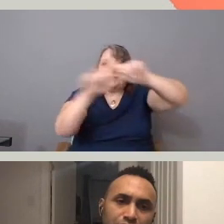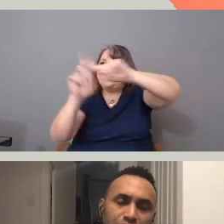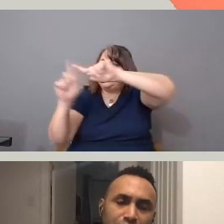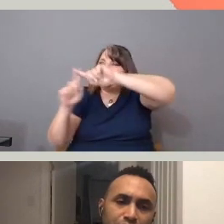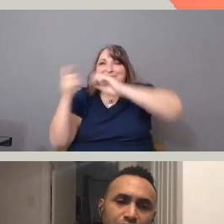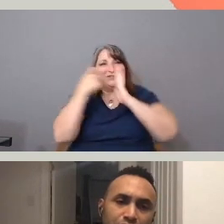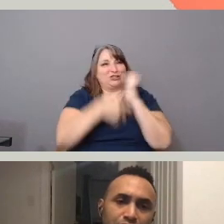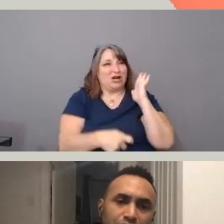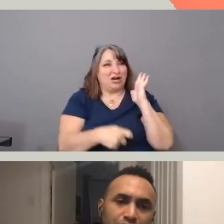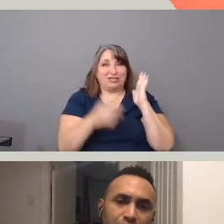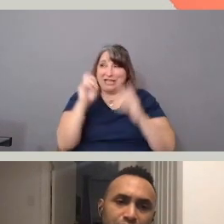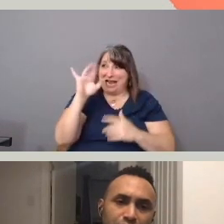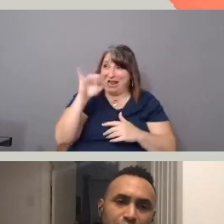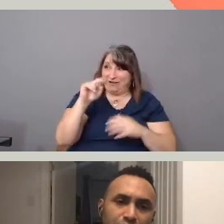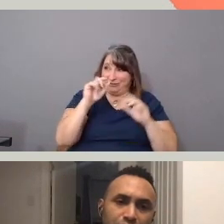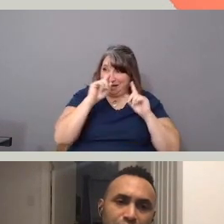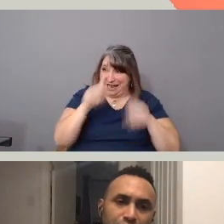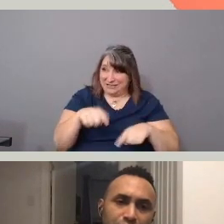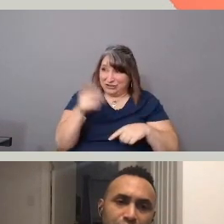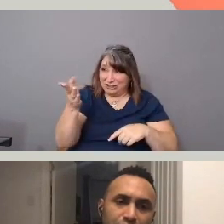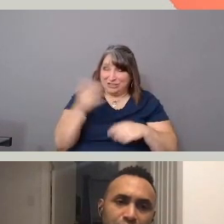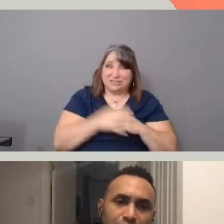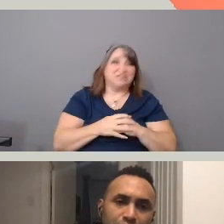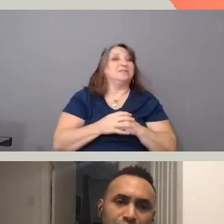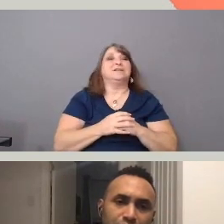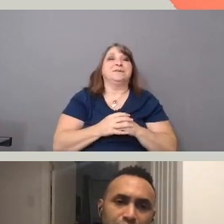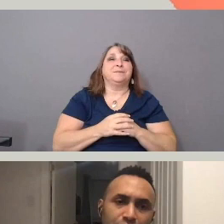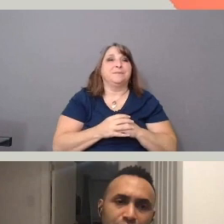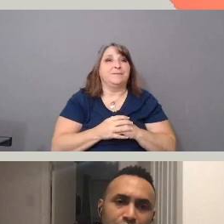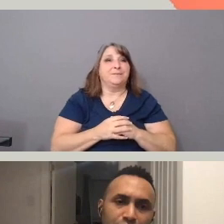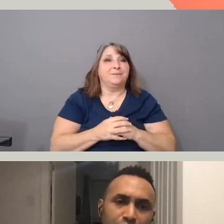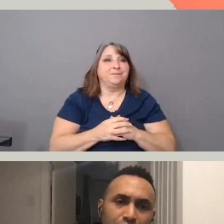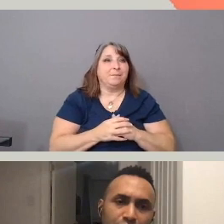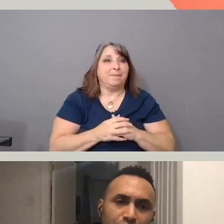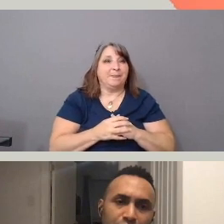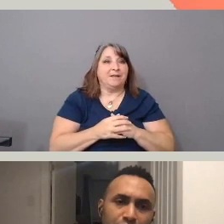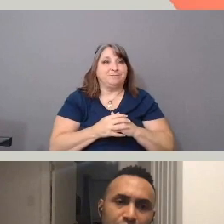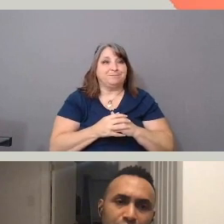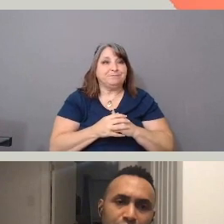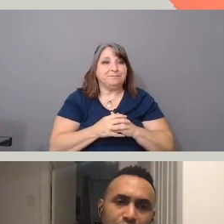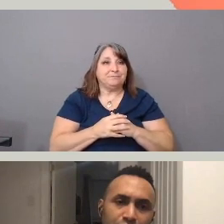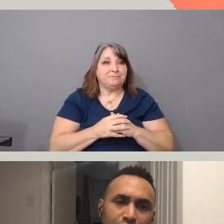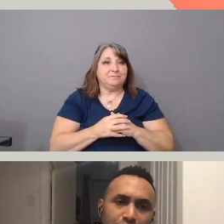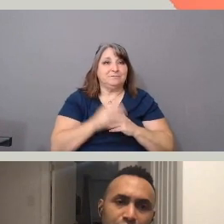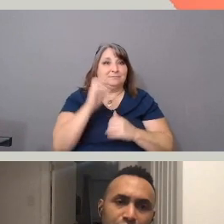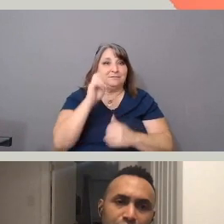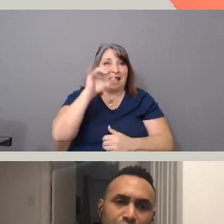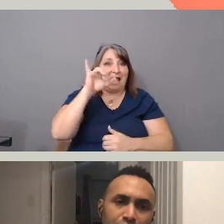Erin, you might be able to speak to that. I think-- yeah, Erin, Rodney, anybody can jump in.